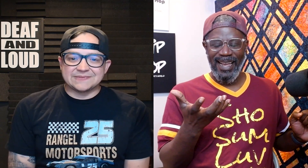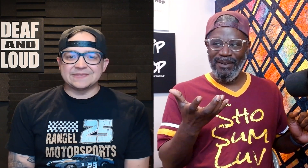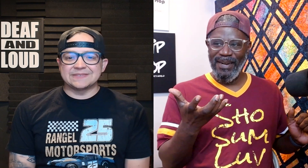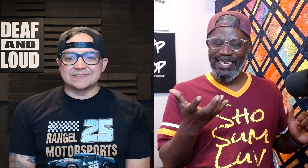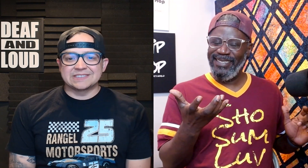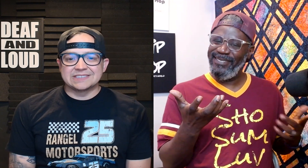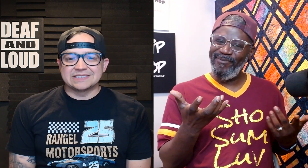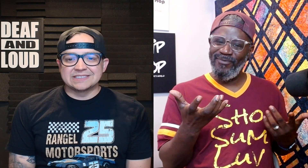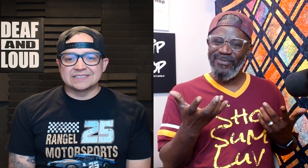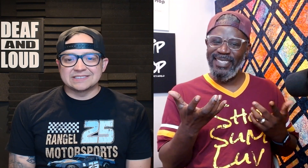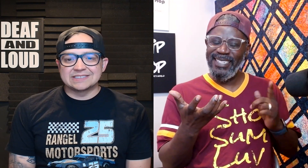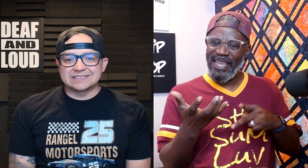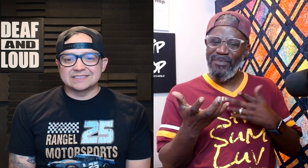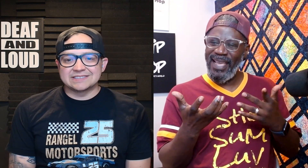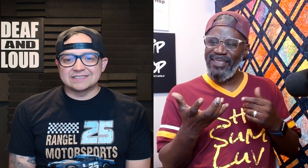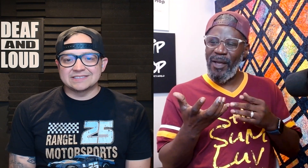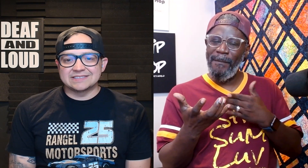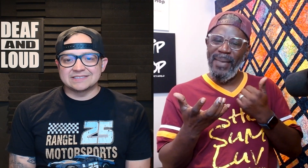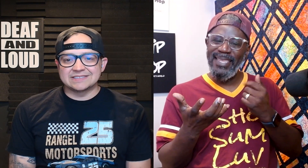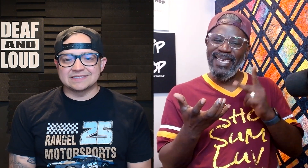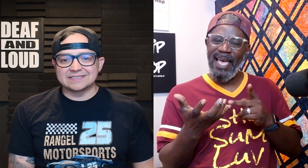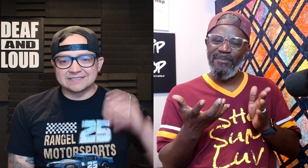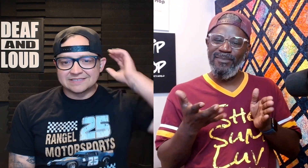And I'm like, some things are best kept